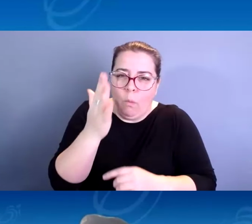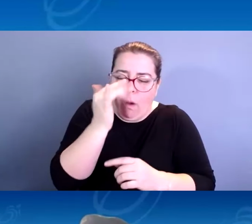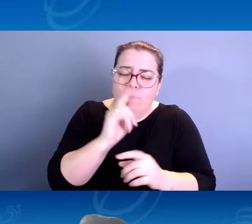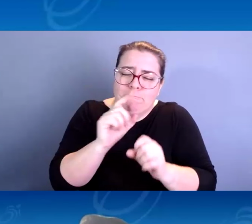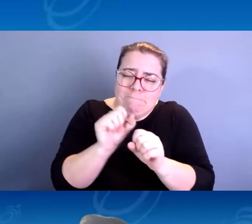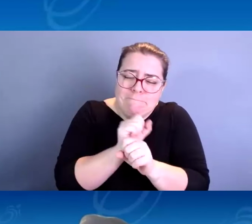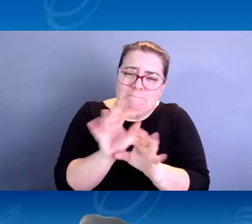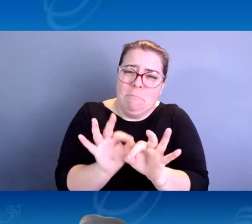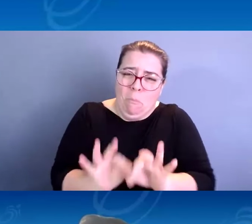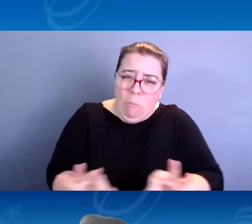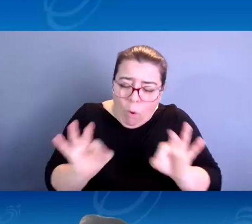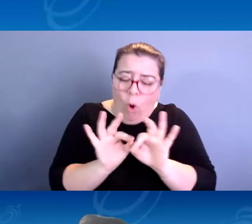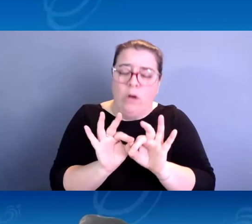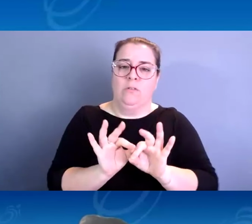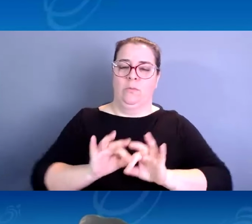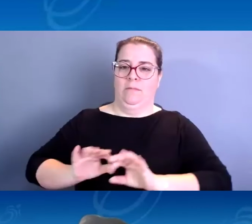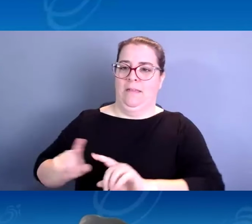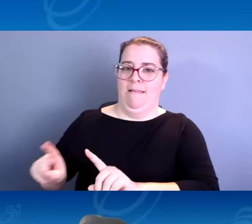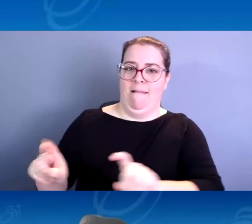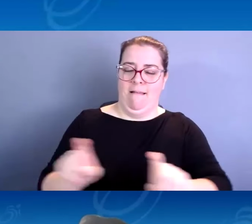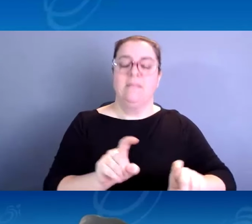with disability, you or someone that impacts you, that's close to.